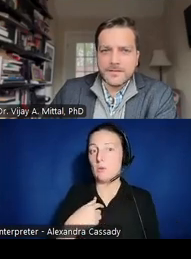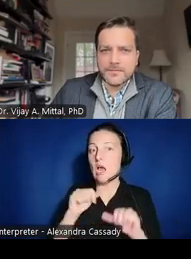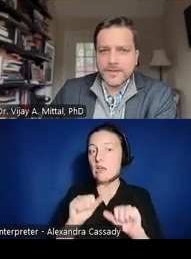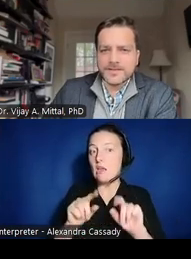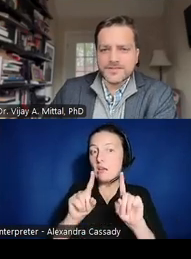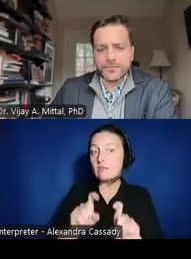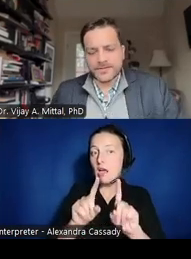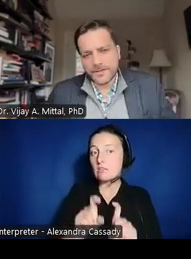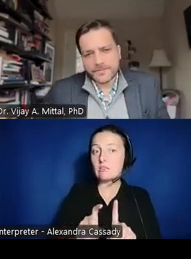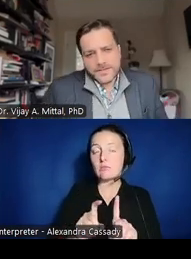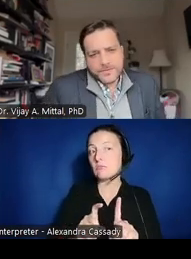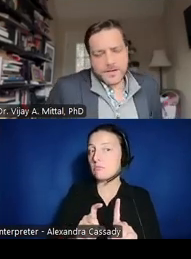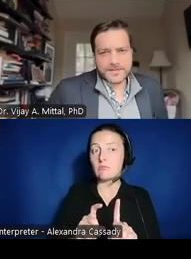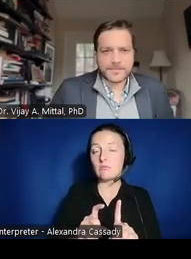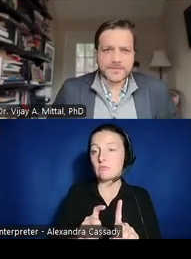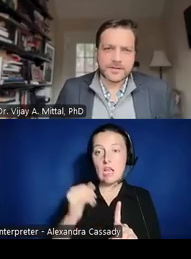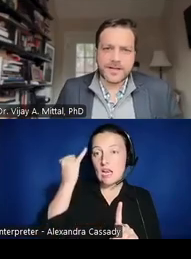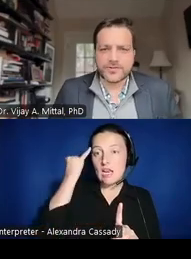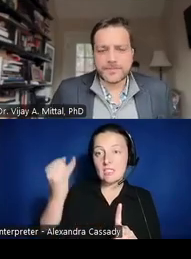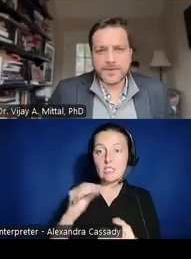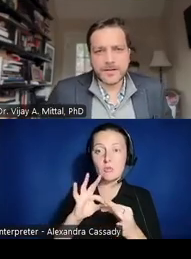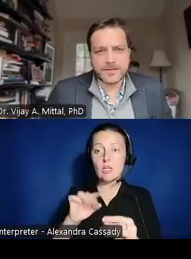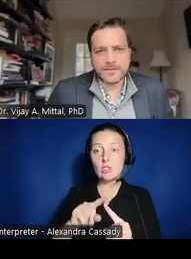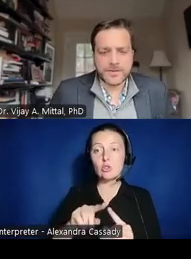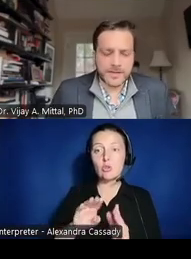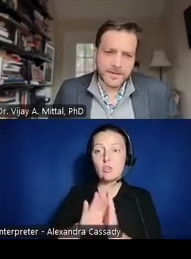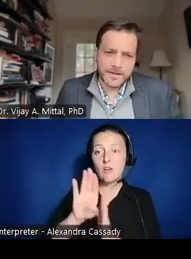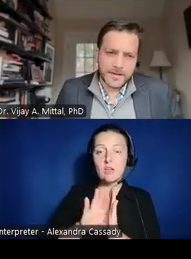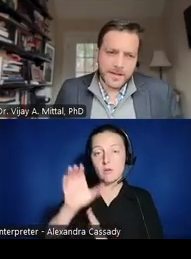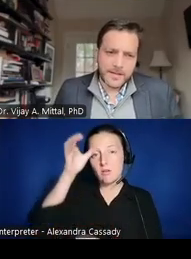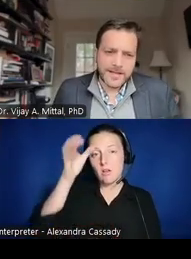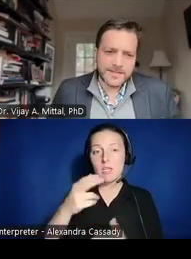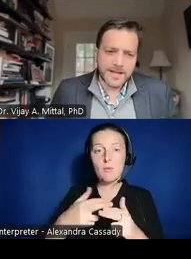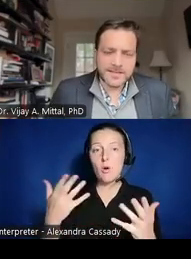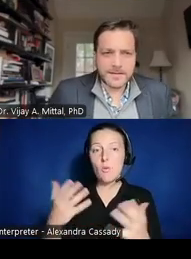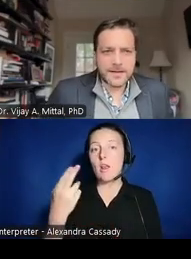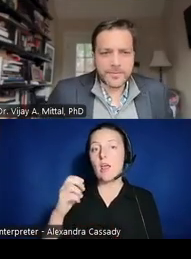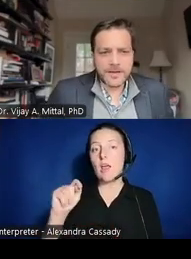that relates to a developmental concept called hetroypic continuity. And that's the idea that we